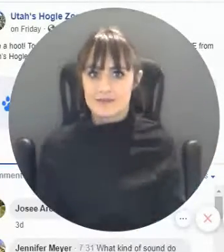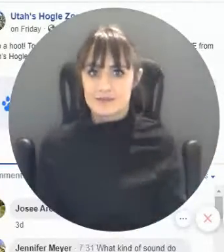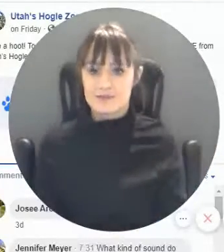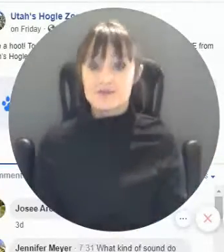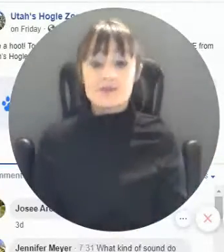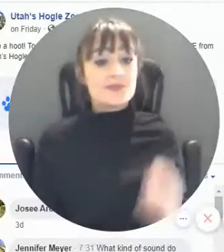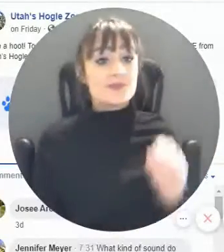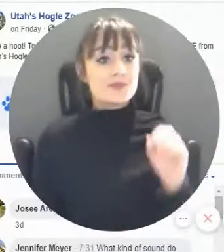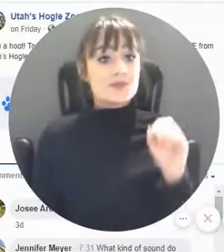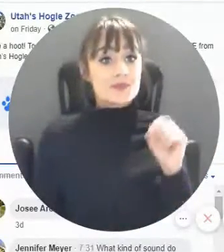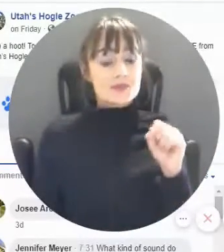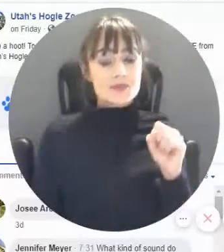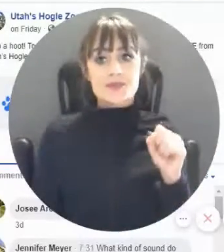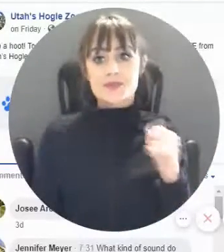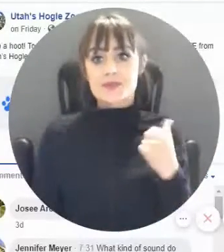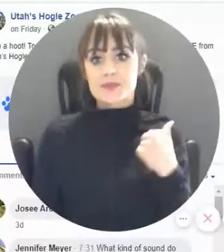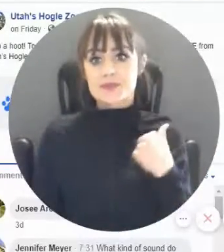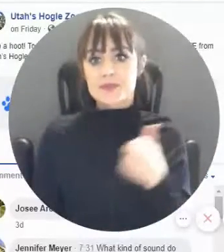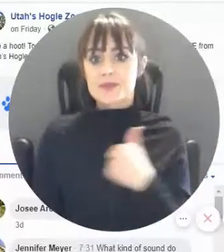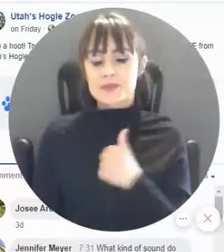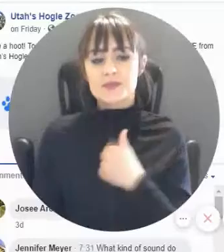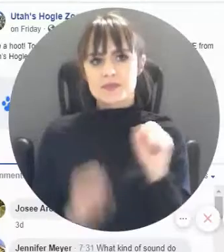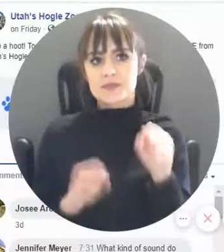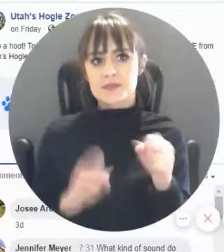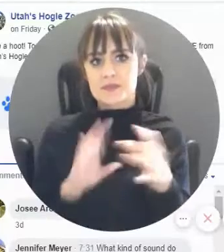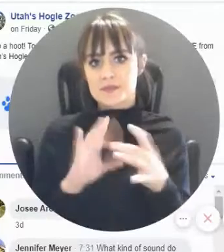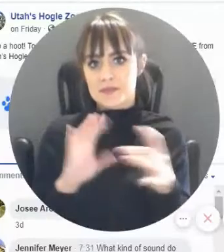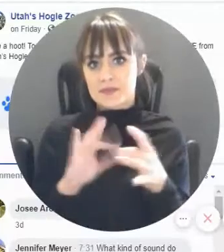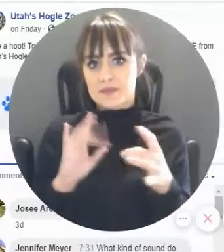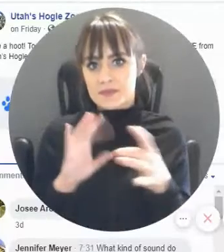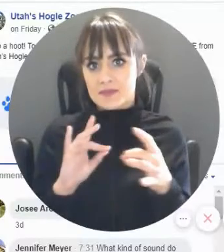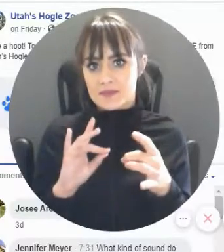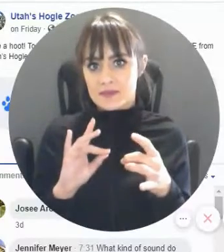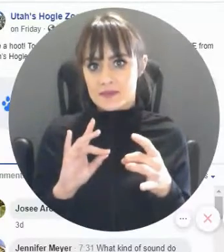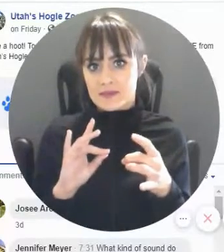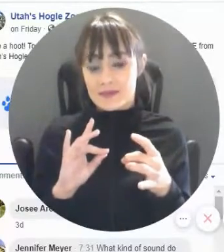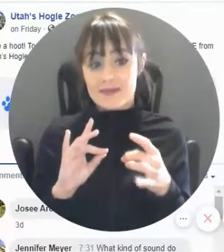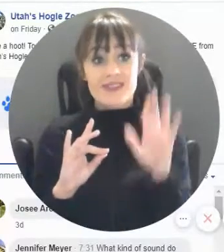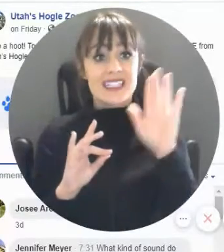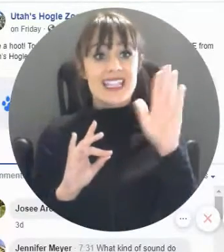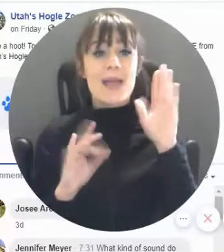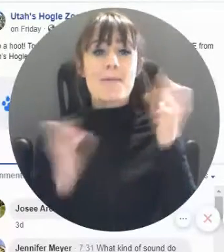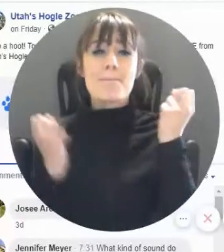Autumn: Yeah! So we can definitely go into that so, people think they can turn their heads 360 degrees